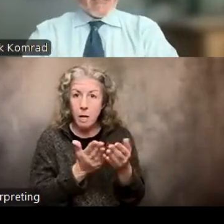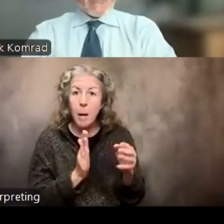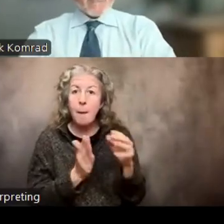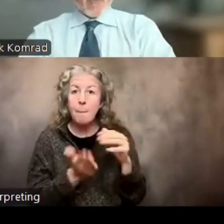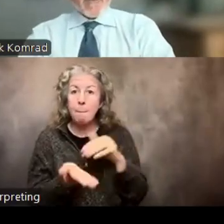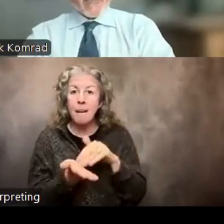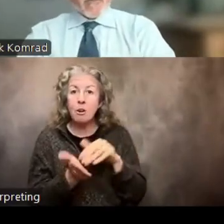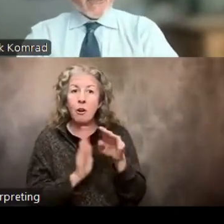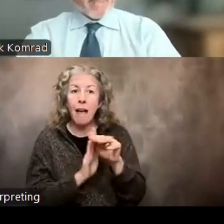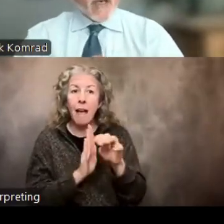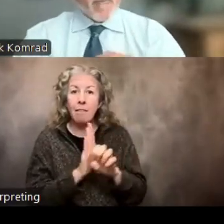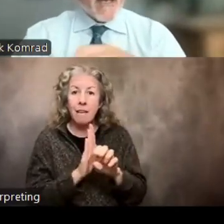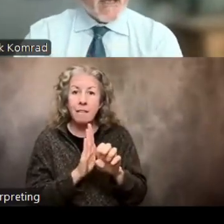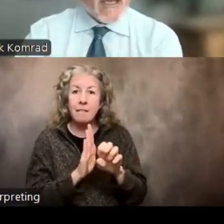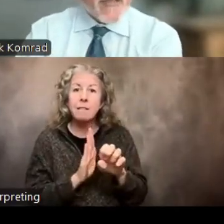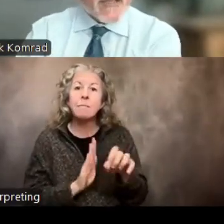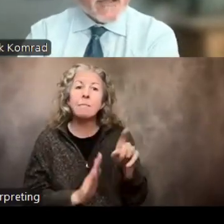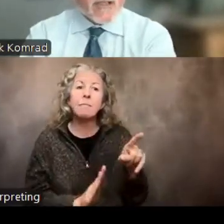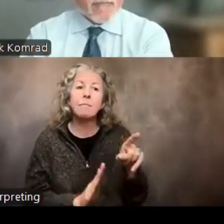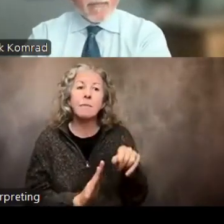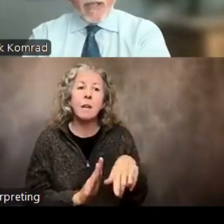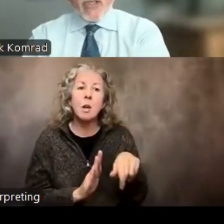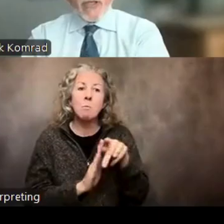textbook, principles of Biomedical Ethics by Beecham and